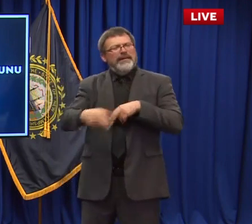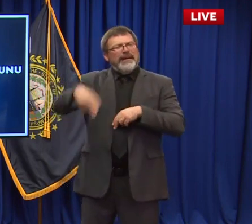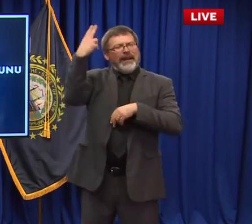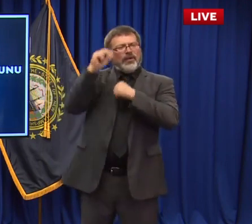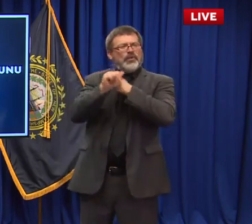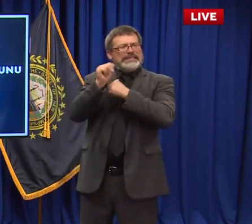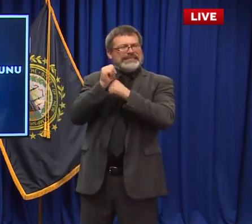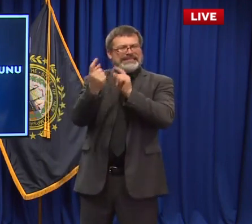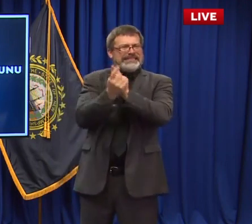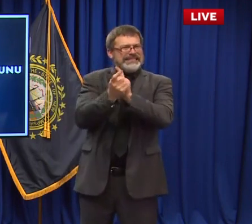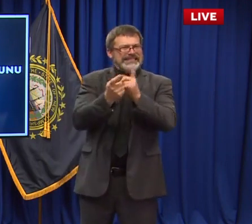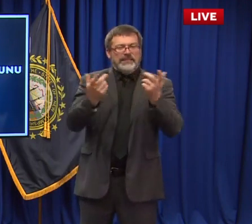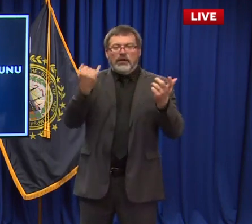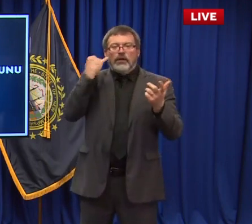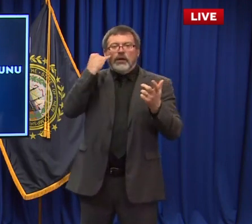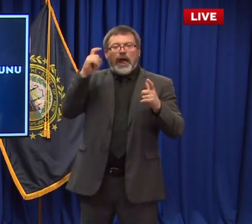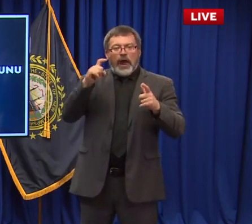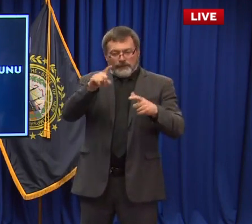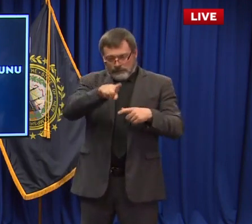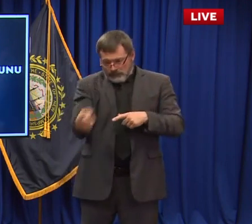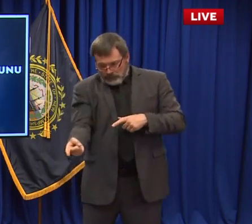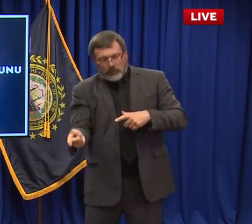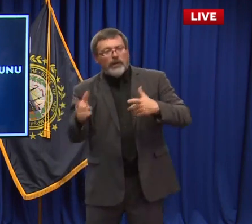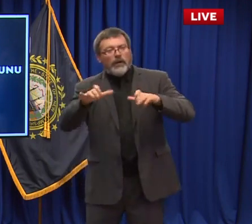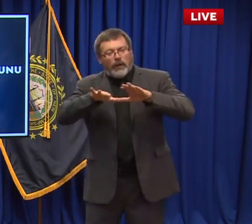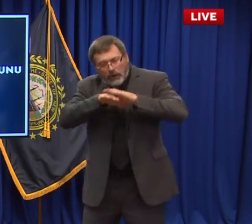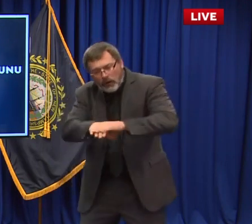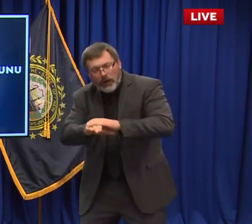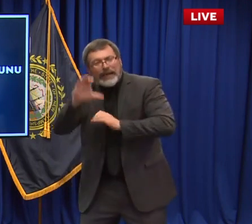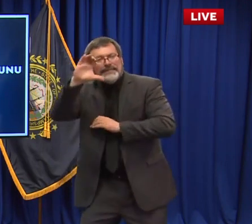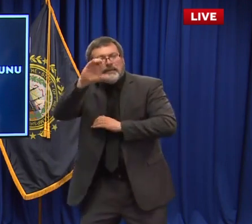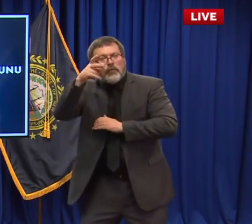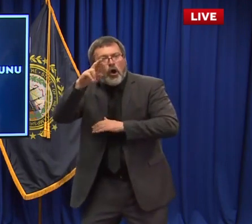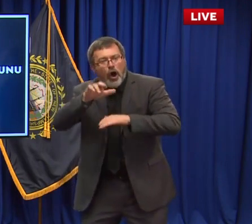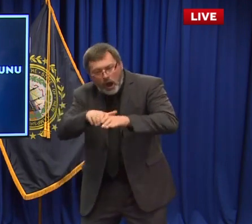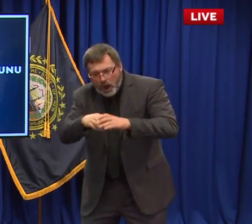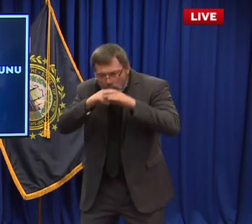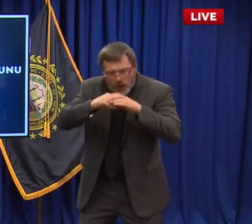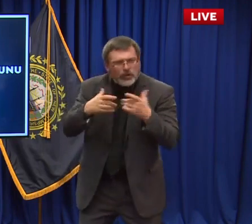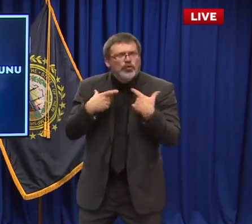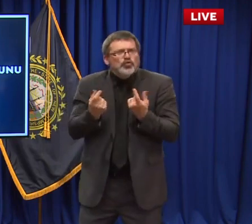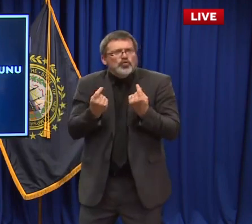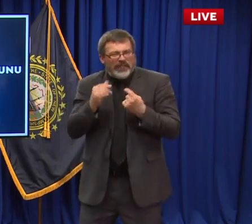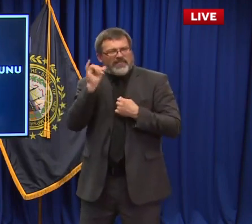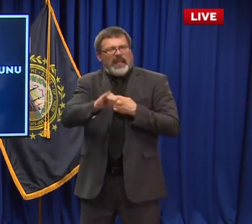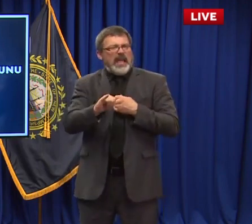VARIETY OF ISSUES THAT COULD COME THERE. KNOWING THEY ARE PUTTING THEMSELVES IN HARMS WAY.